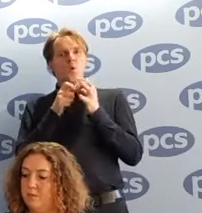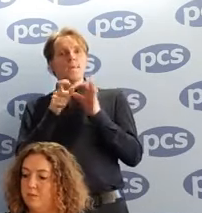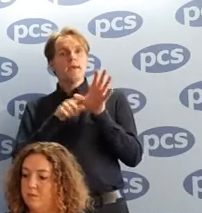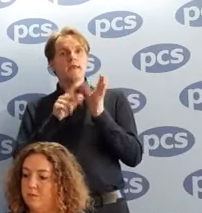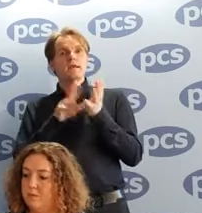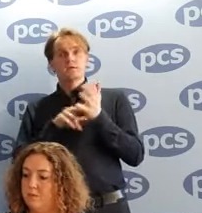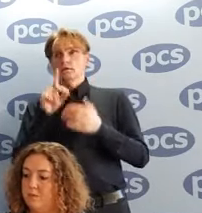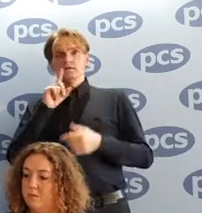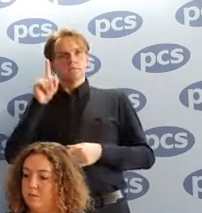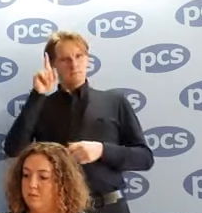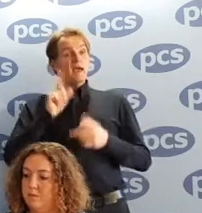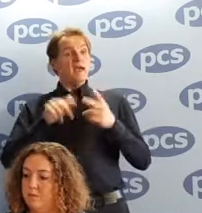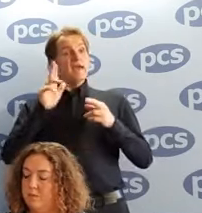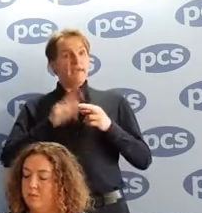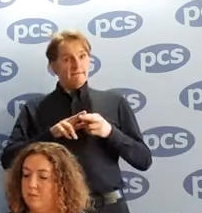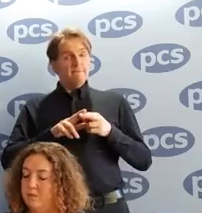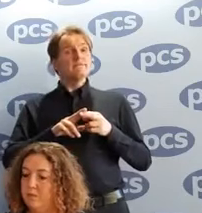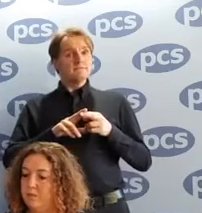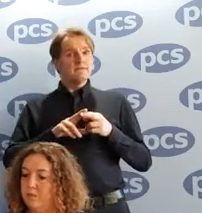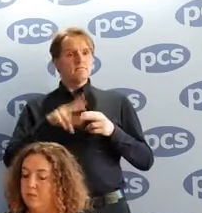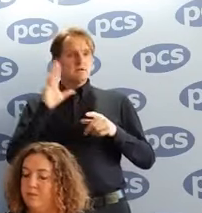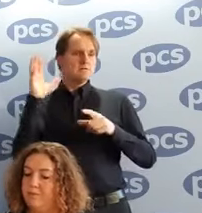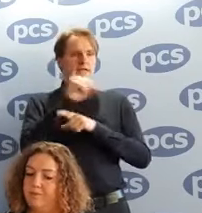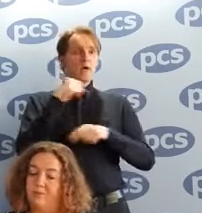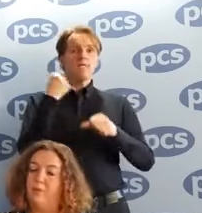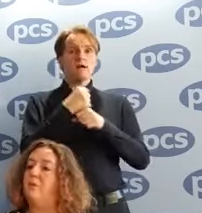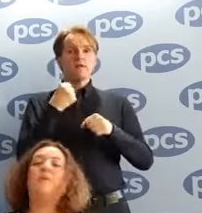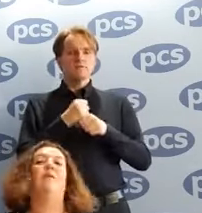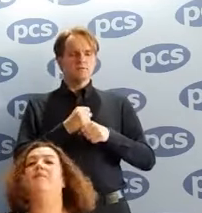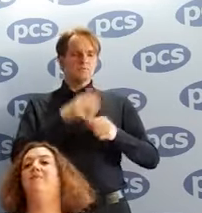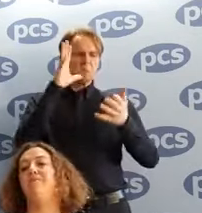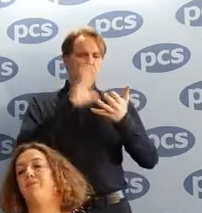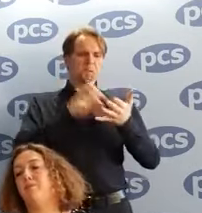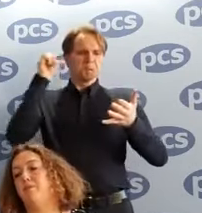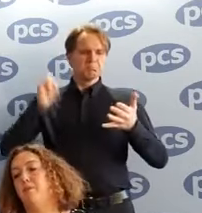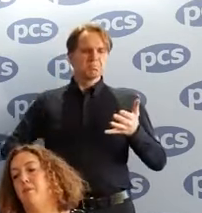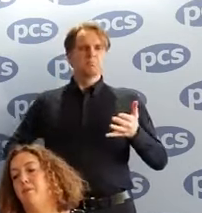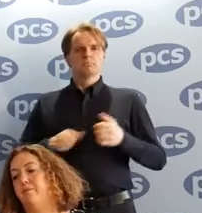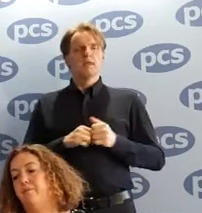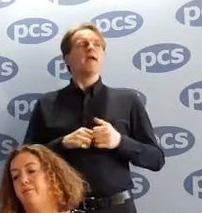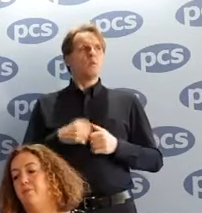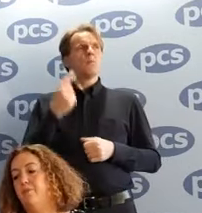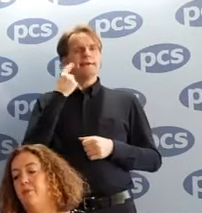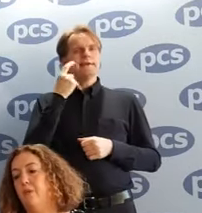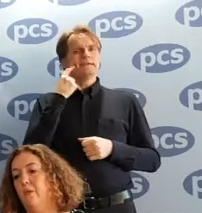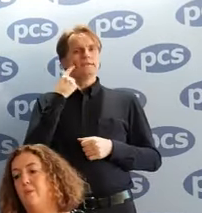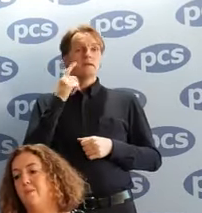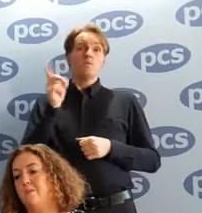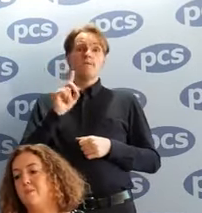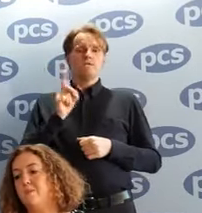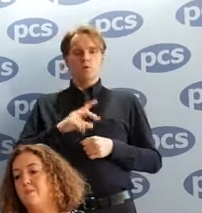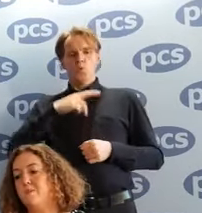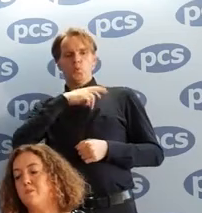into government they will scrap all of these laws and the first thing they'll do is make it easier for people to vote. I want us to keep campaigning so